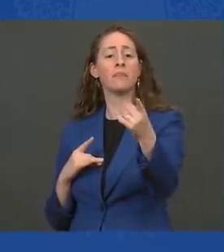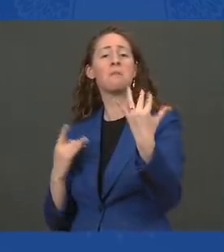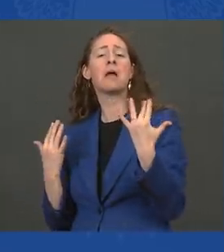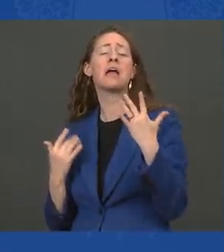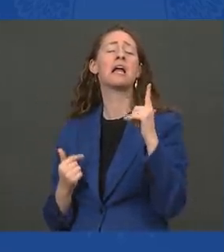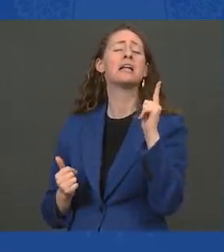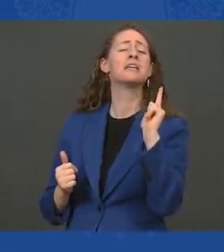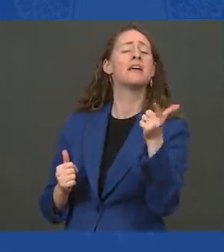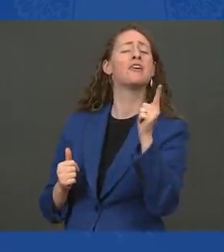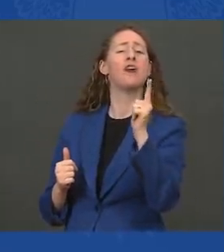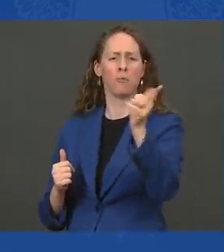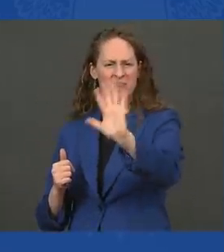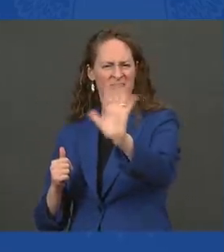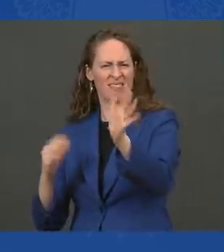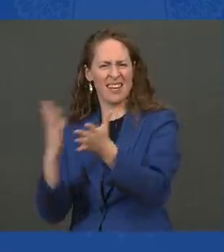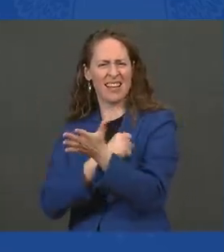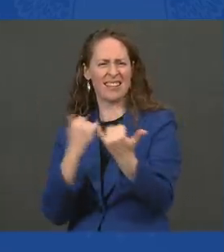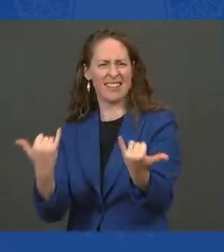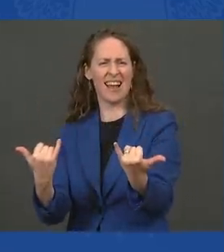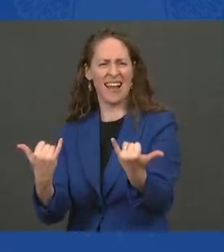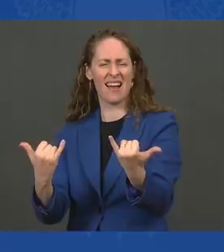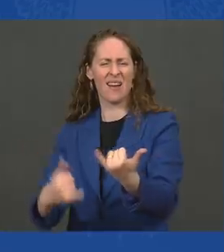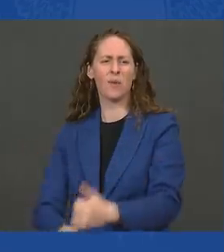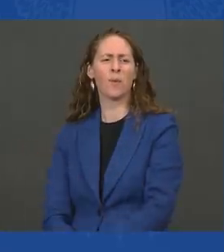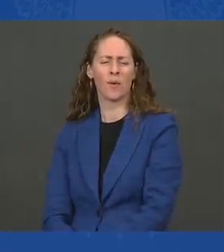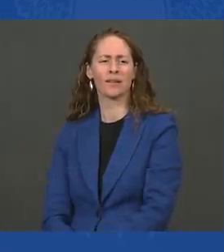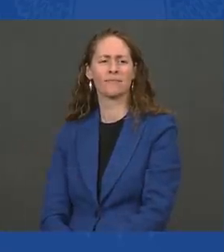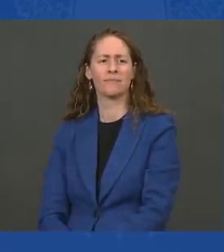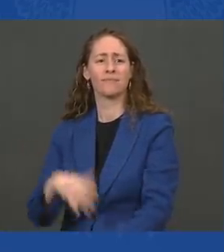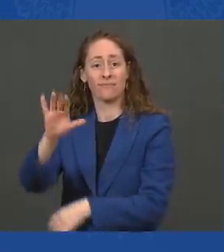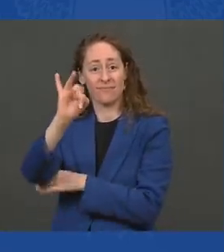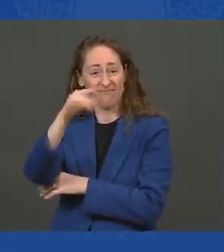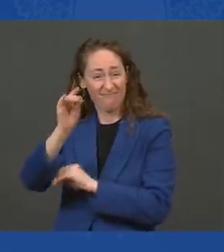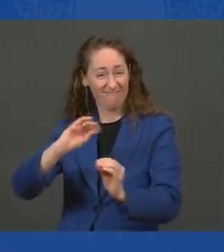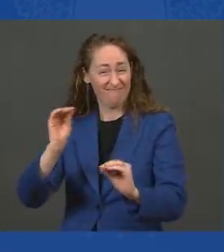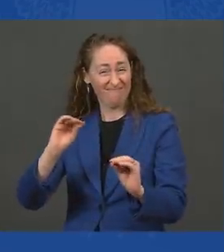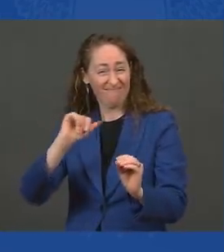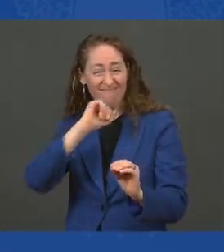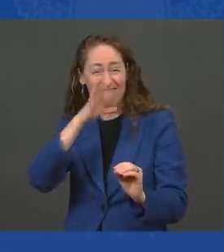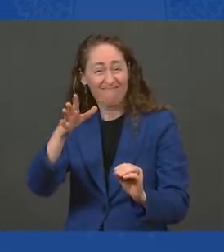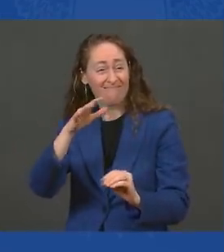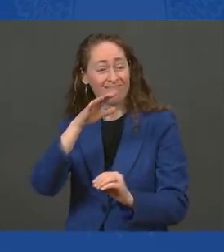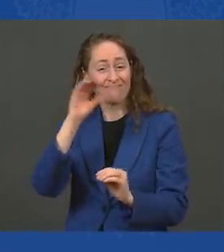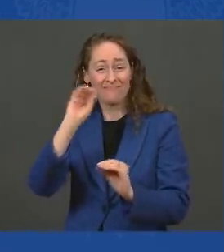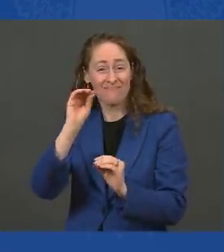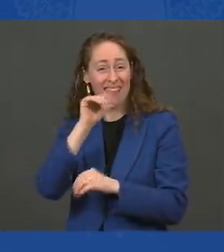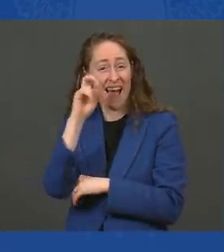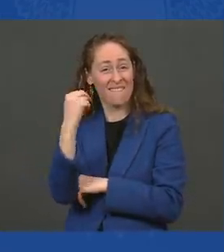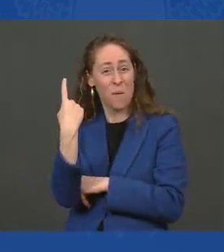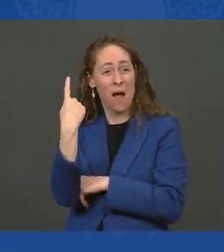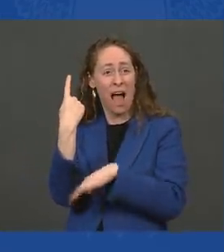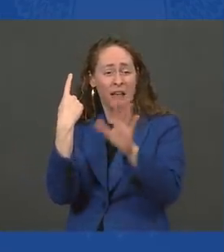now is the time to get vaccinated and take your children to be vaccinated. Every child age five or older can get safe,